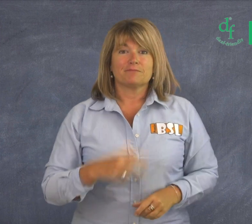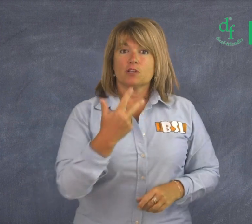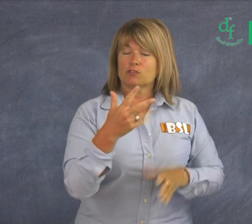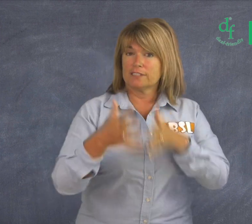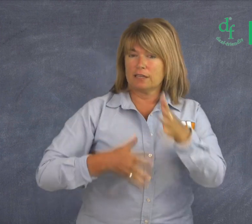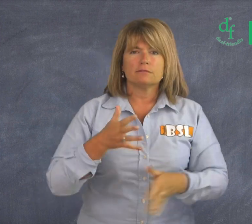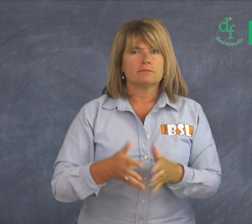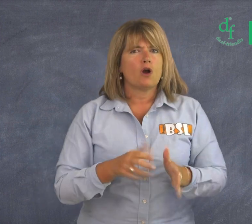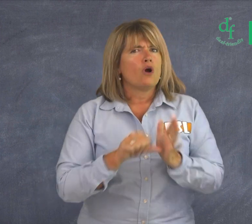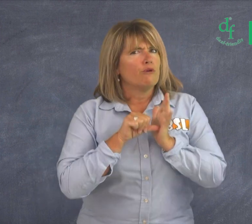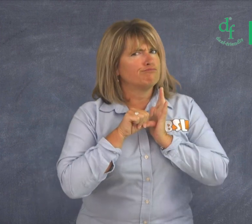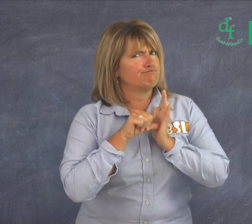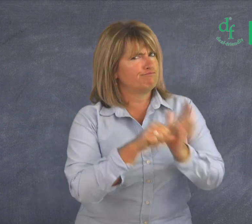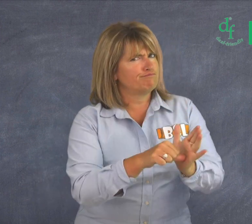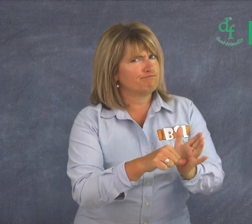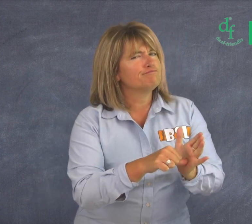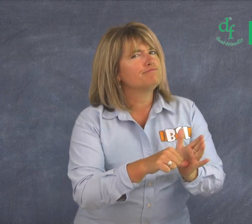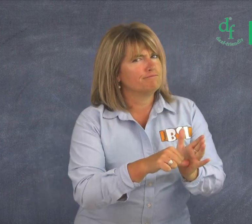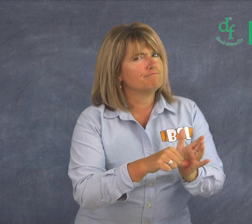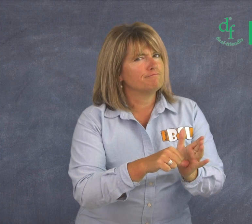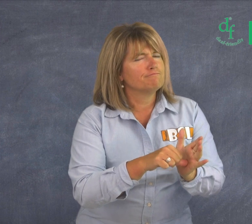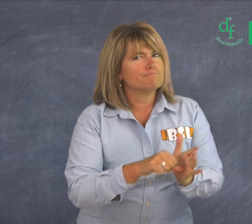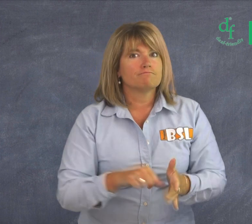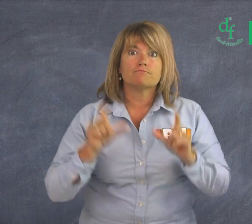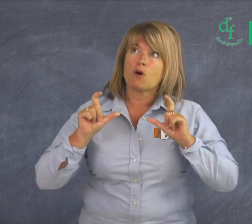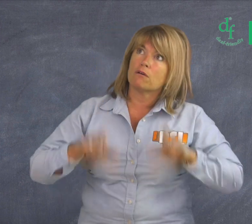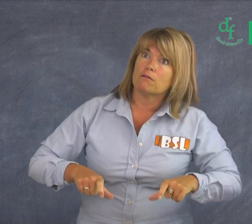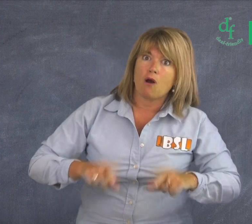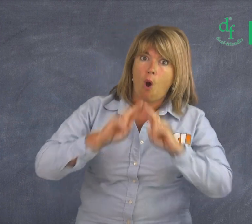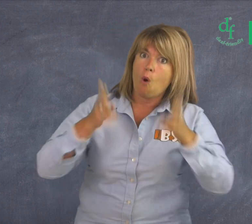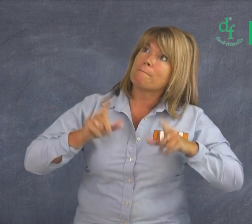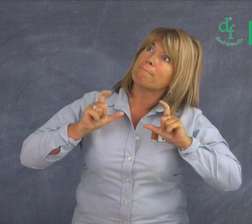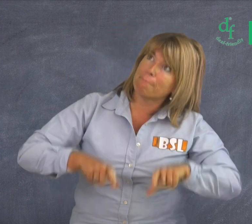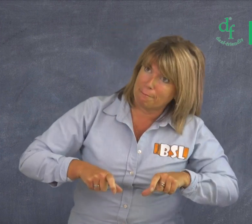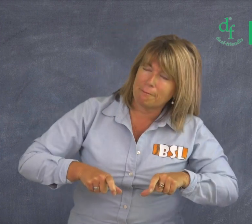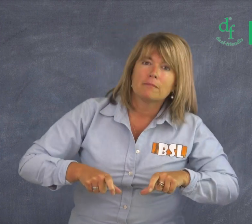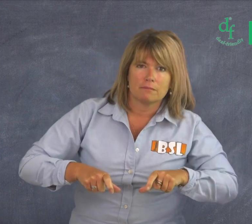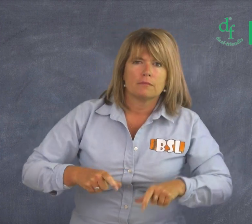The 3 signs Tough Stay at home